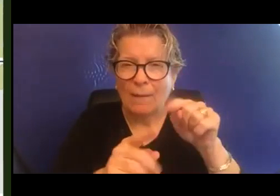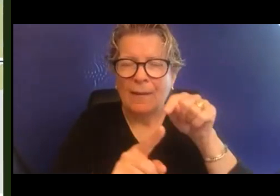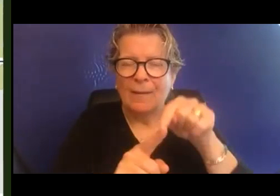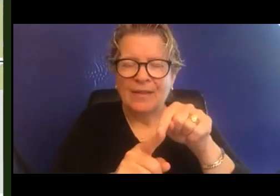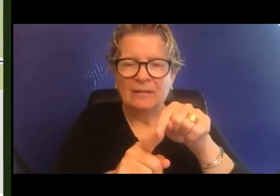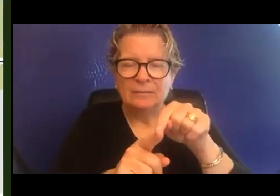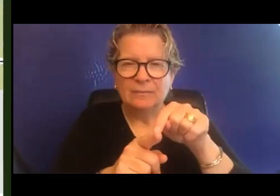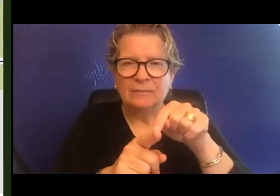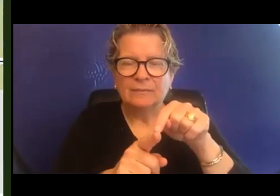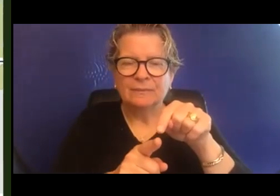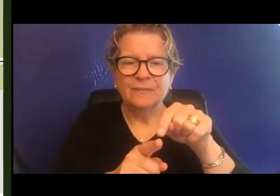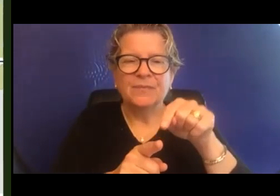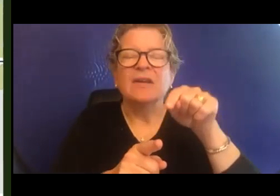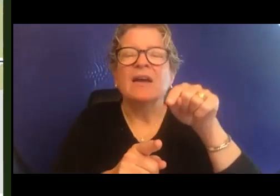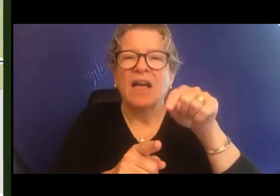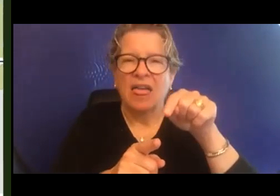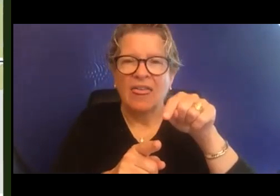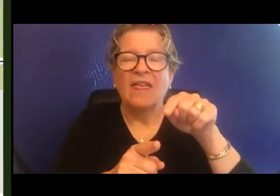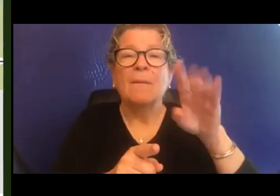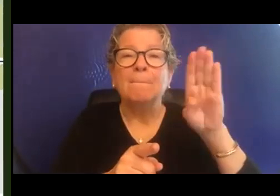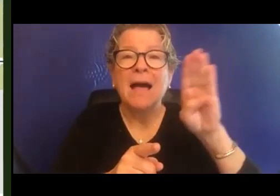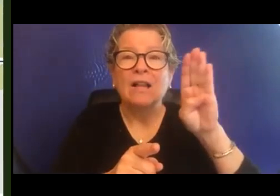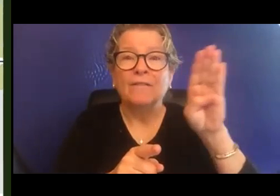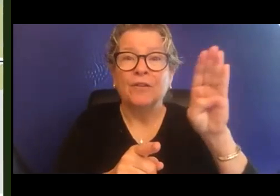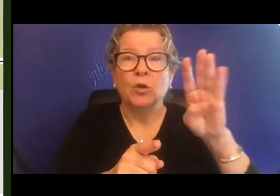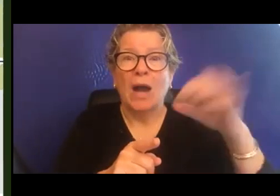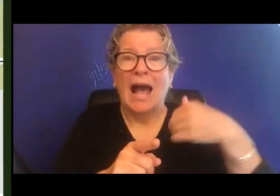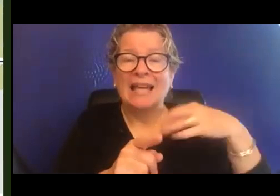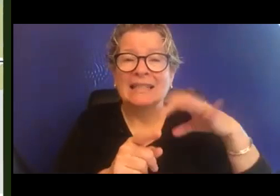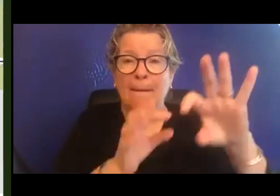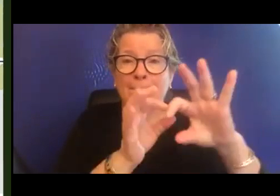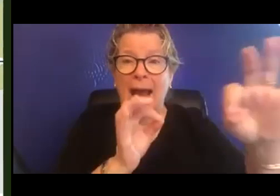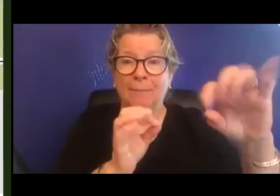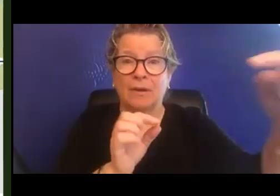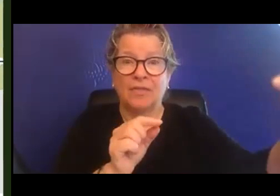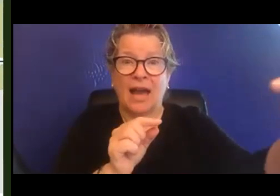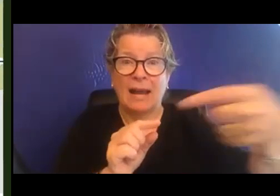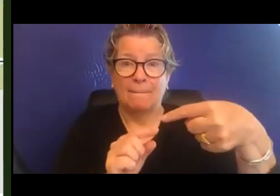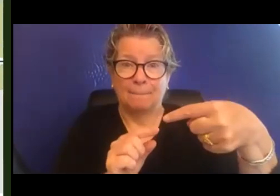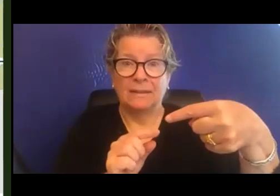But there is an existing City of Bellevue lateral that comes down if you follow my pointer to right along here, to the